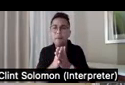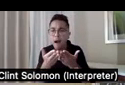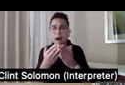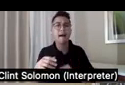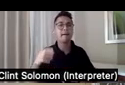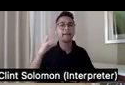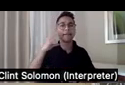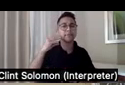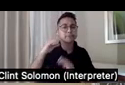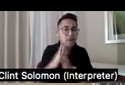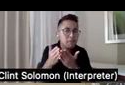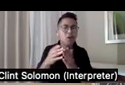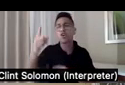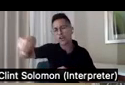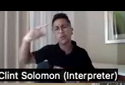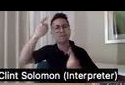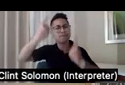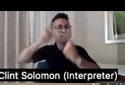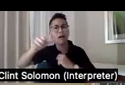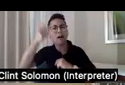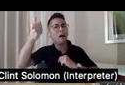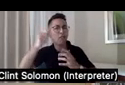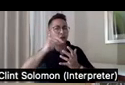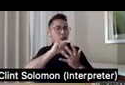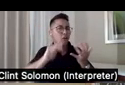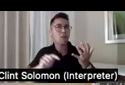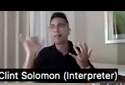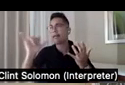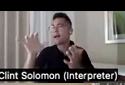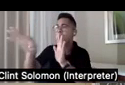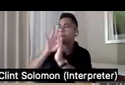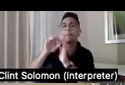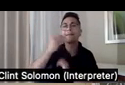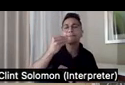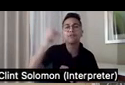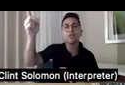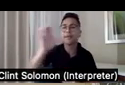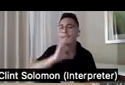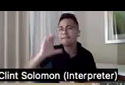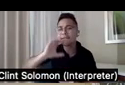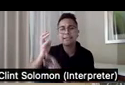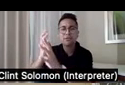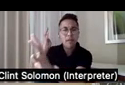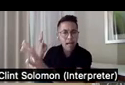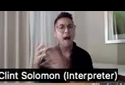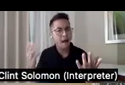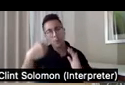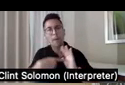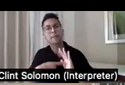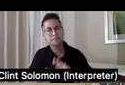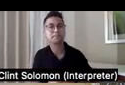of many other choice making opportunities like selecting food in the cafeteria line for example